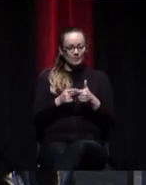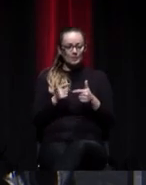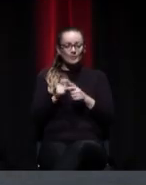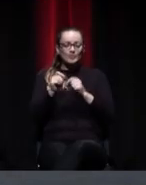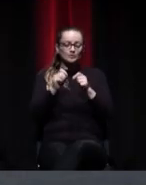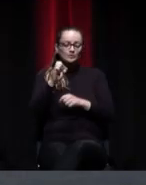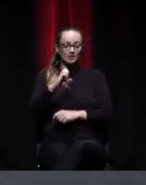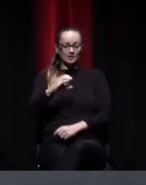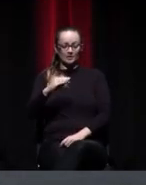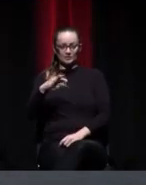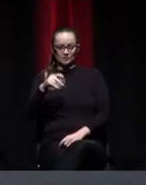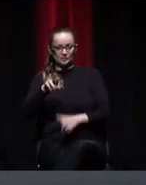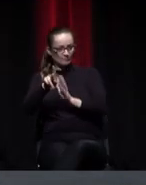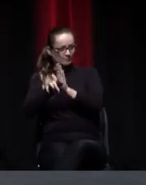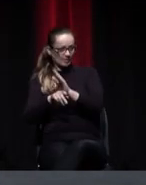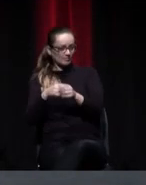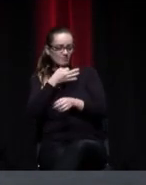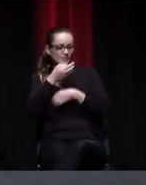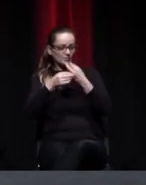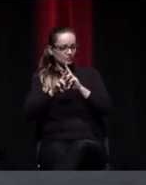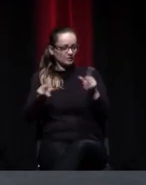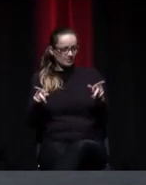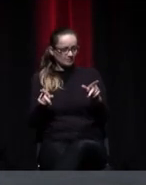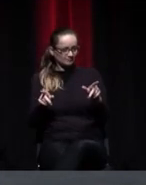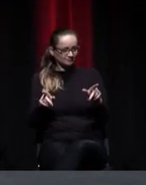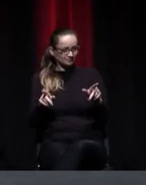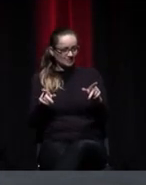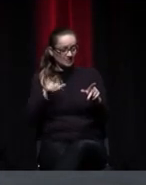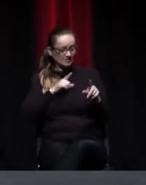It has some difficulty in perceiving some contradictions.